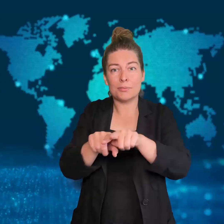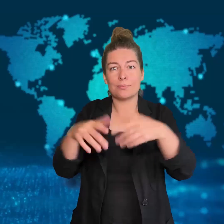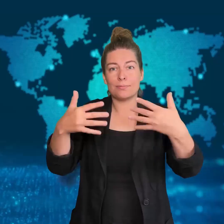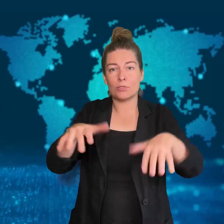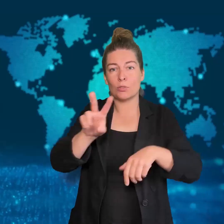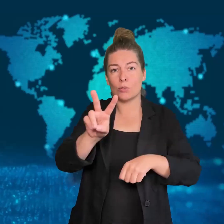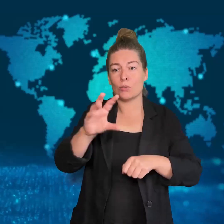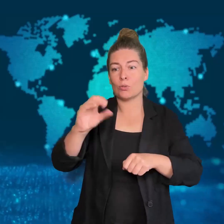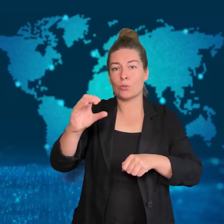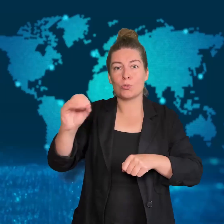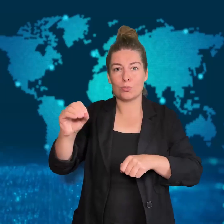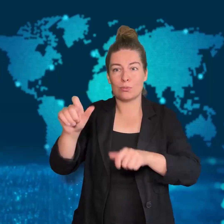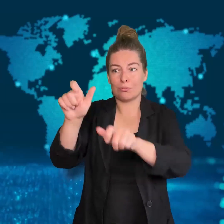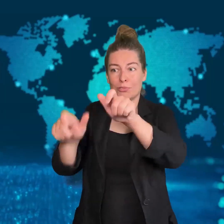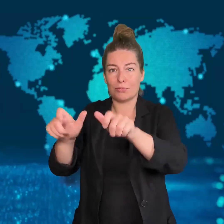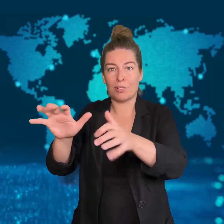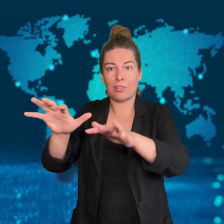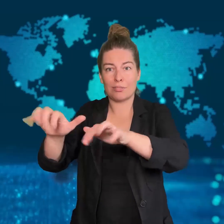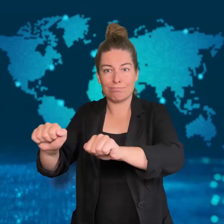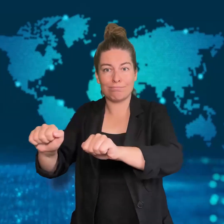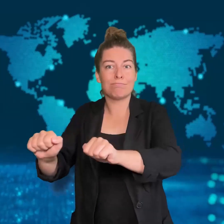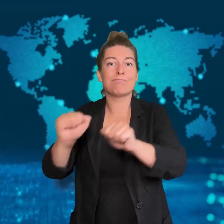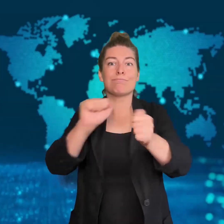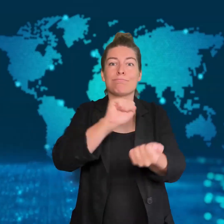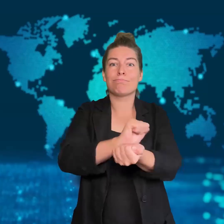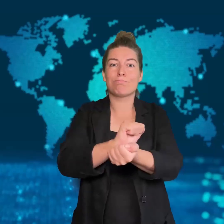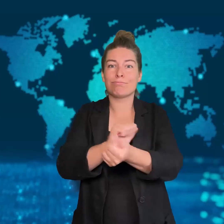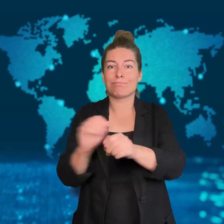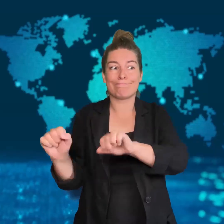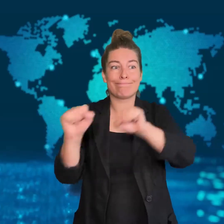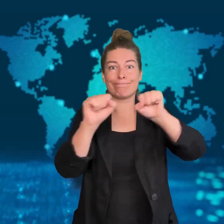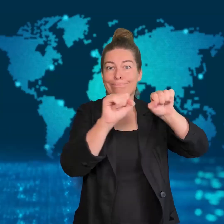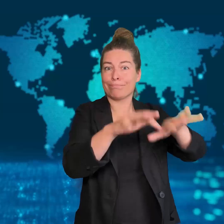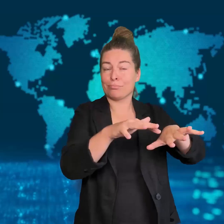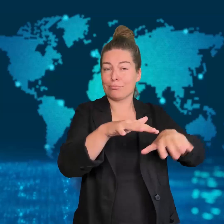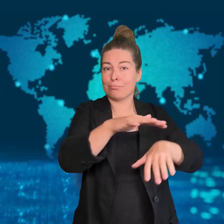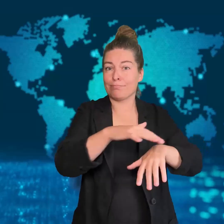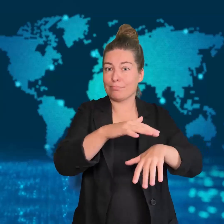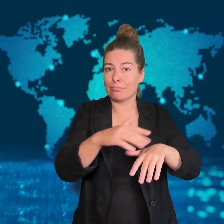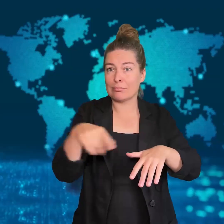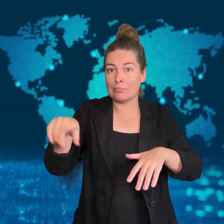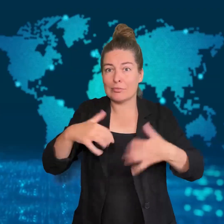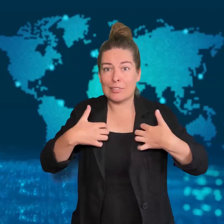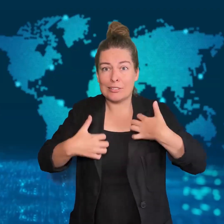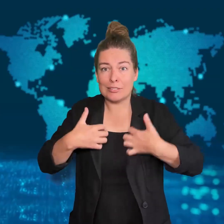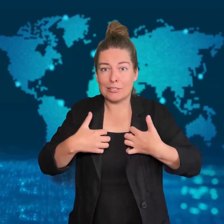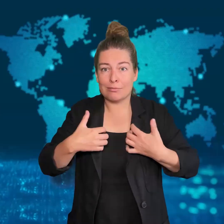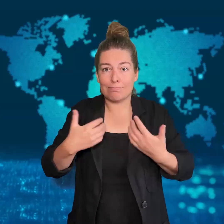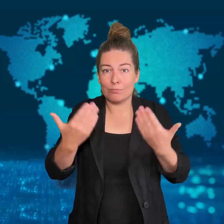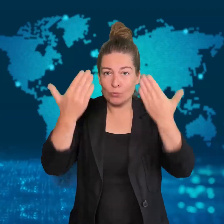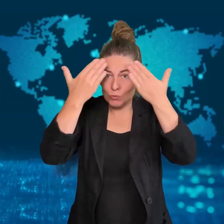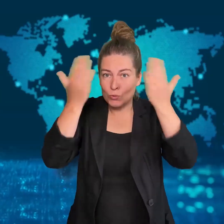At least 200 captives were taken, and there are fears that some of them are dead.